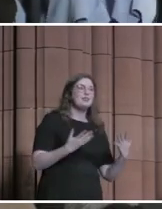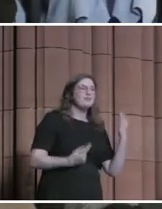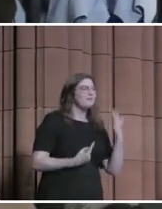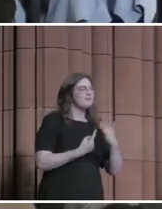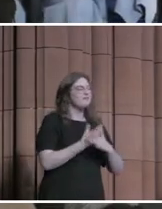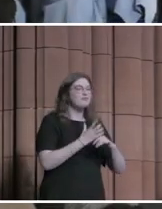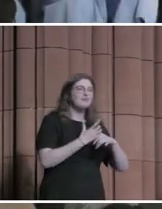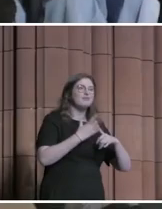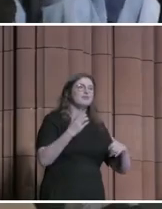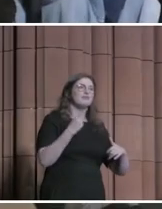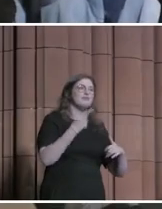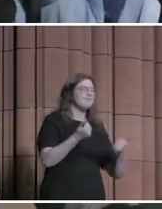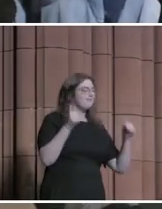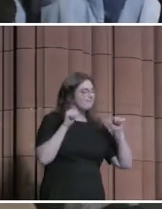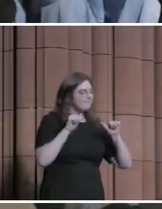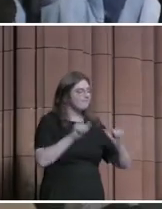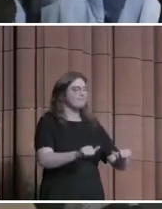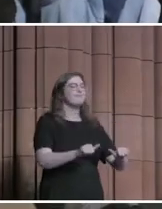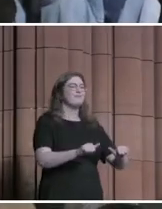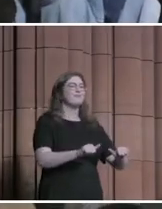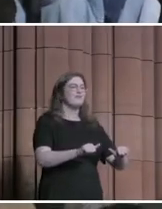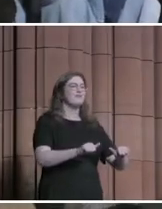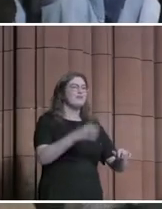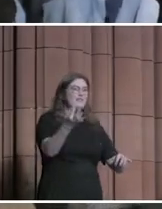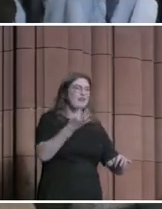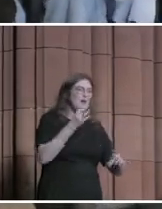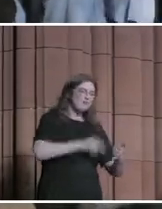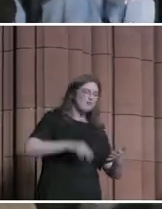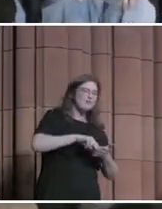for the confirming of degrees closed, and I invite you to be upstanding.